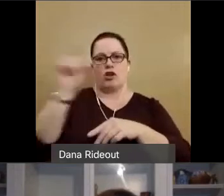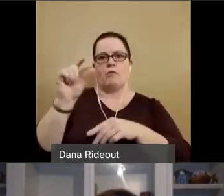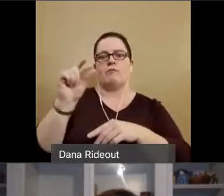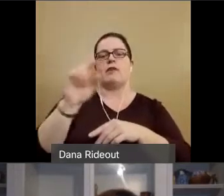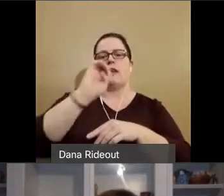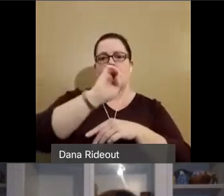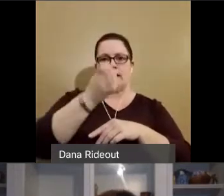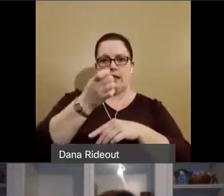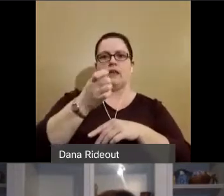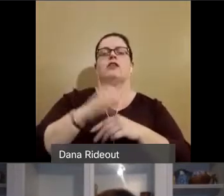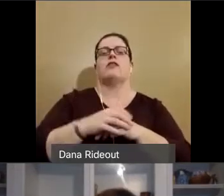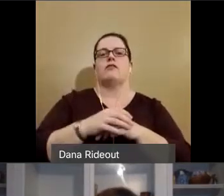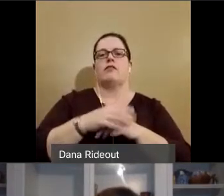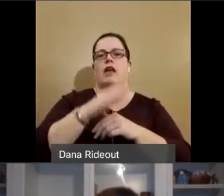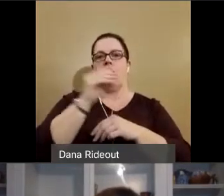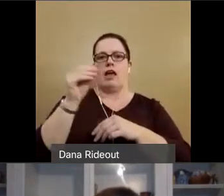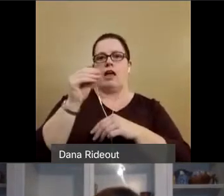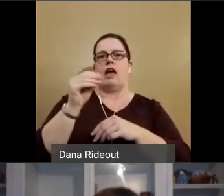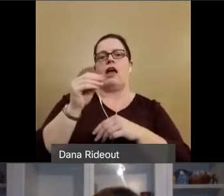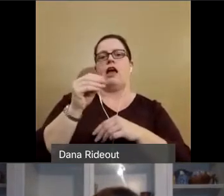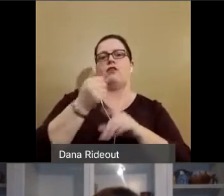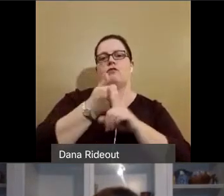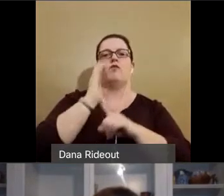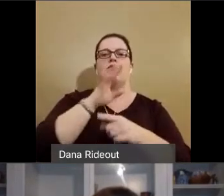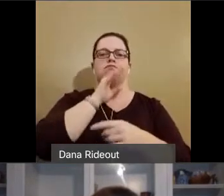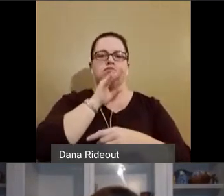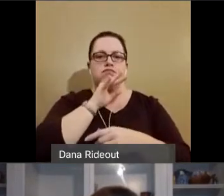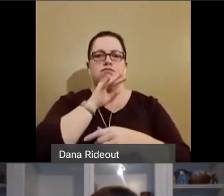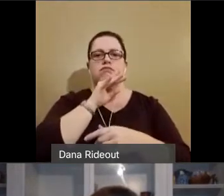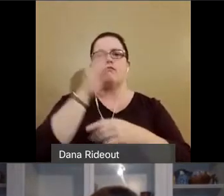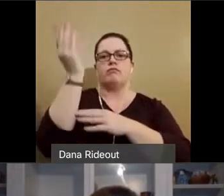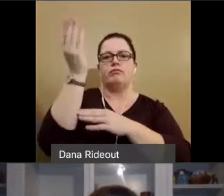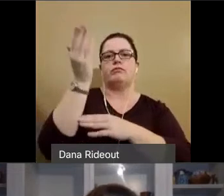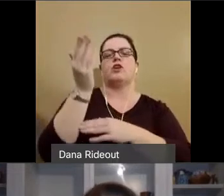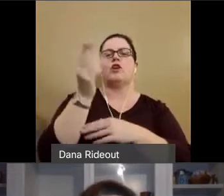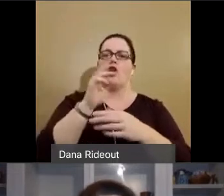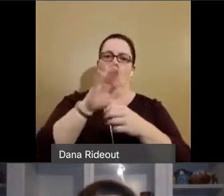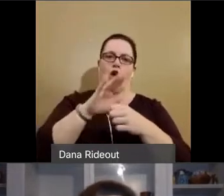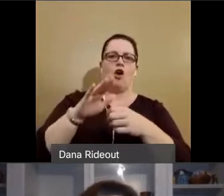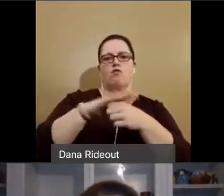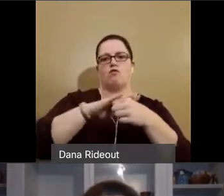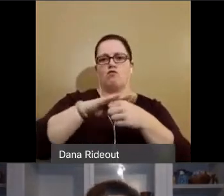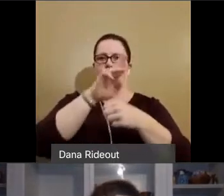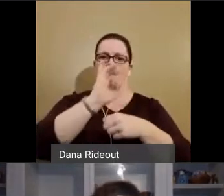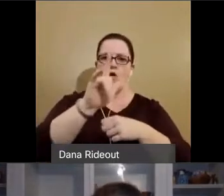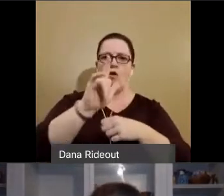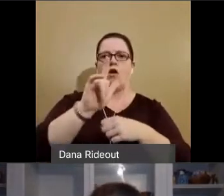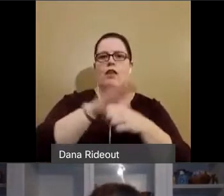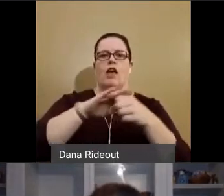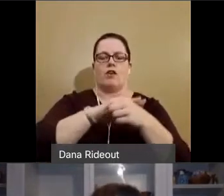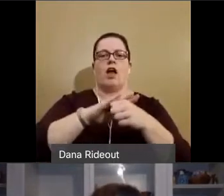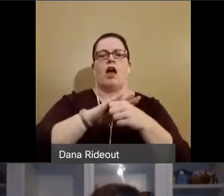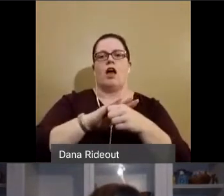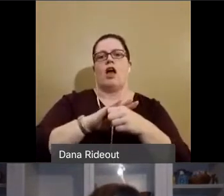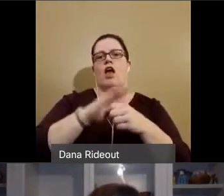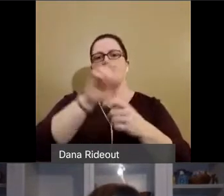We will be speaking about the changing rural urban dynamics of the post pandemic era, particularly potential urban exodus to small towns.